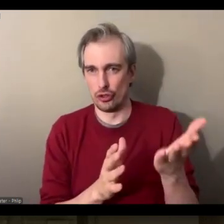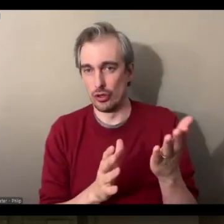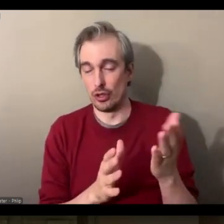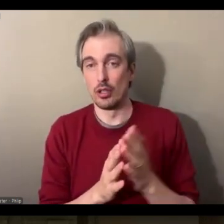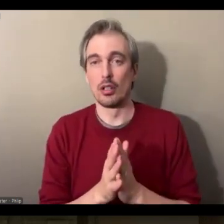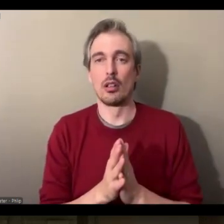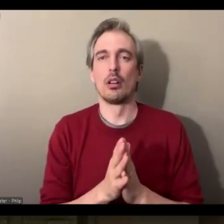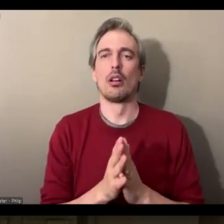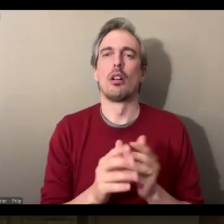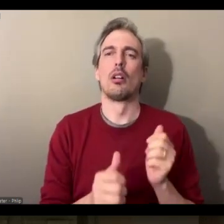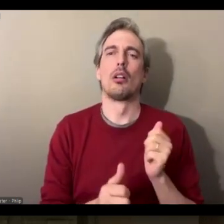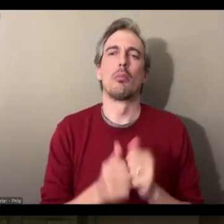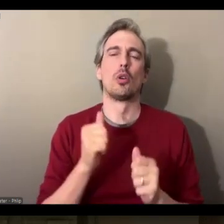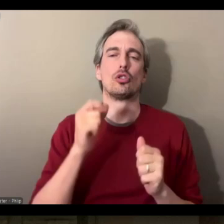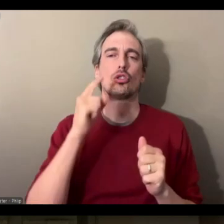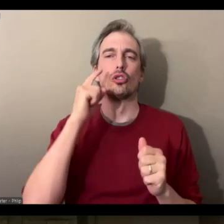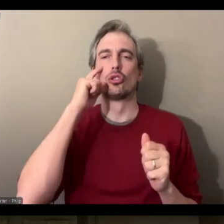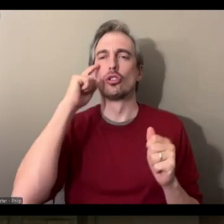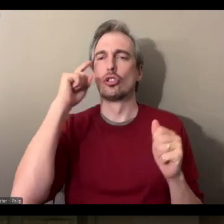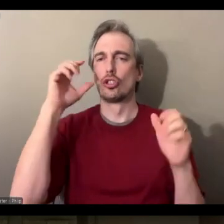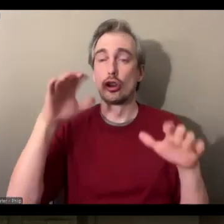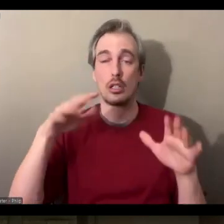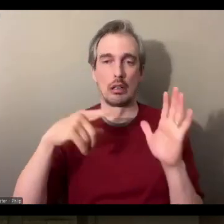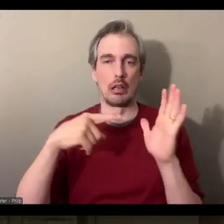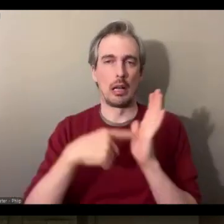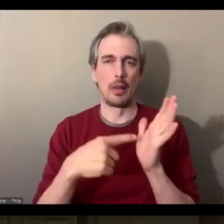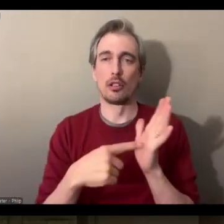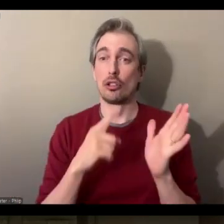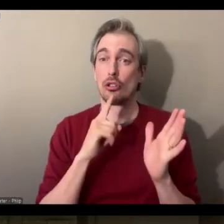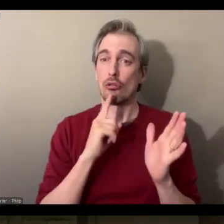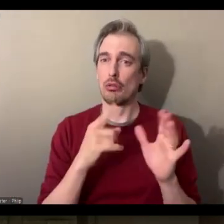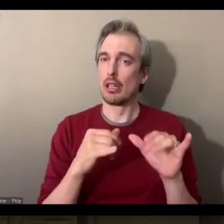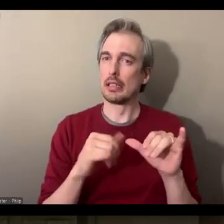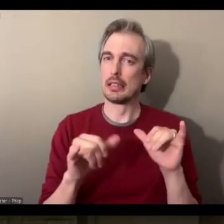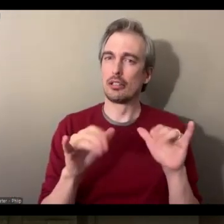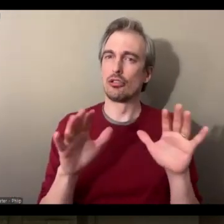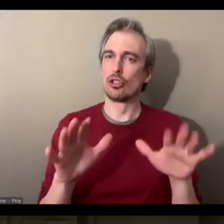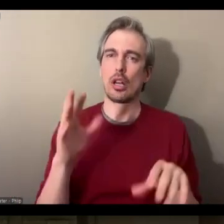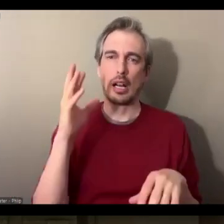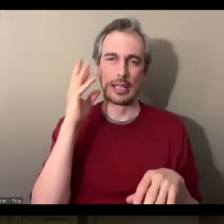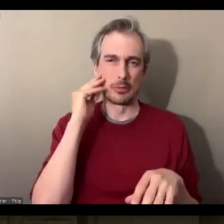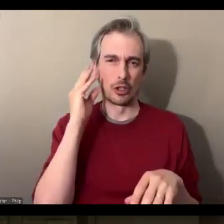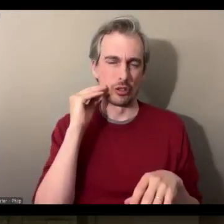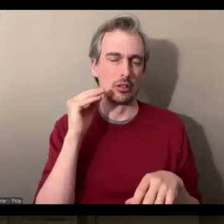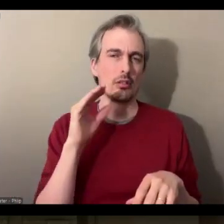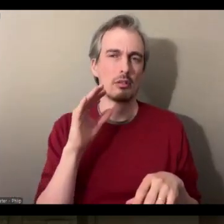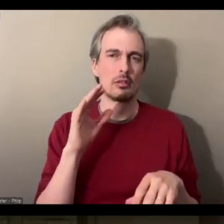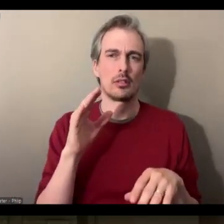it is still quite a decent experience, and a lot of our partner organizations who use Spektrix